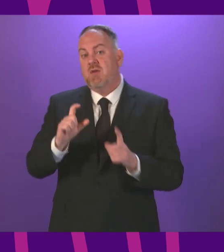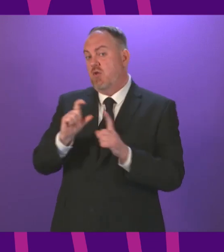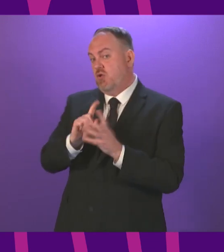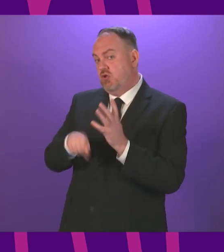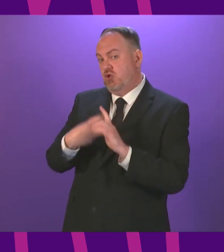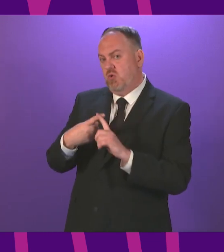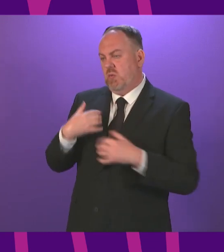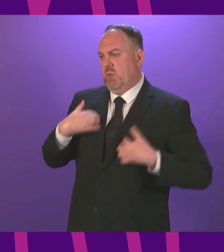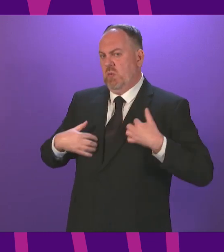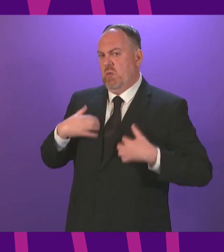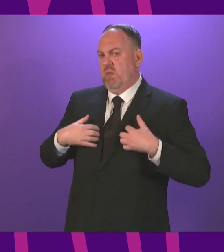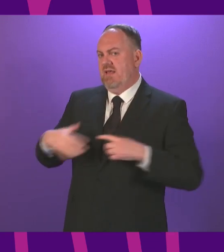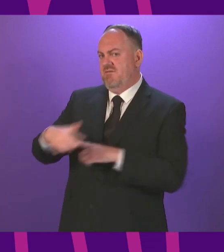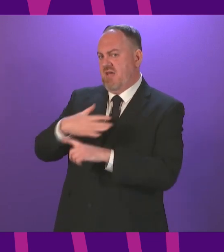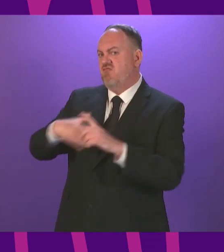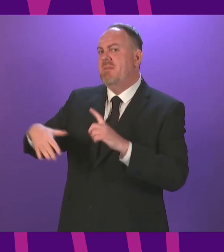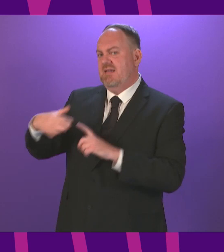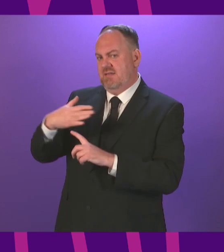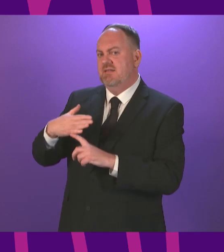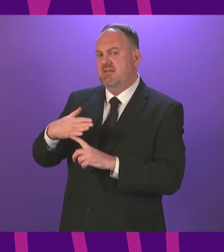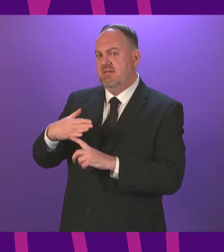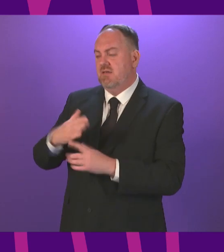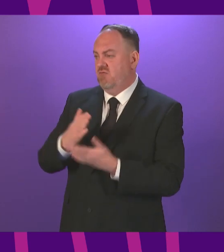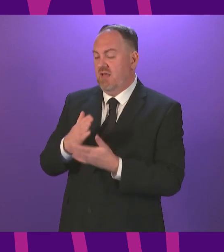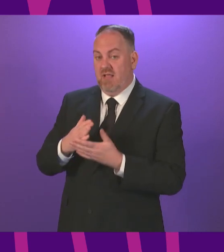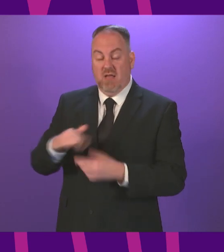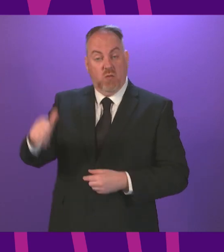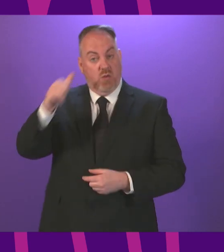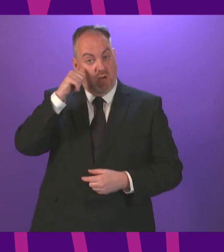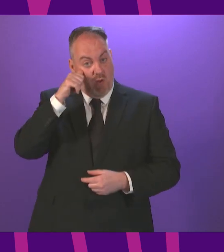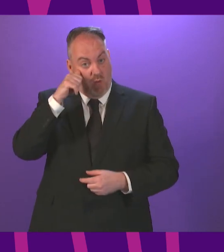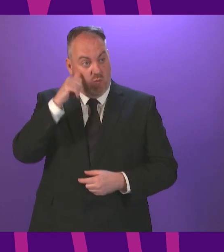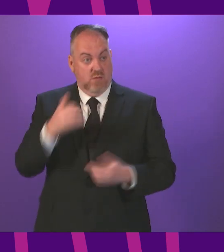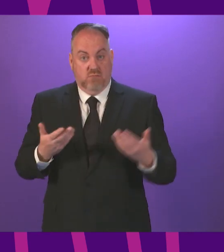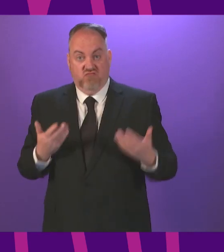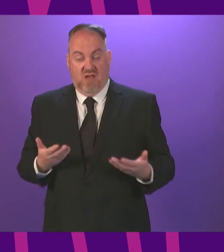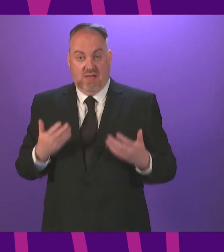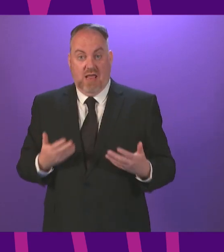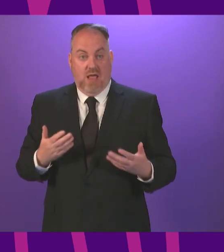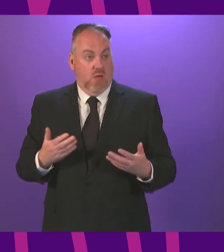Today’s environmental movement overwhelmingly places responsibility for the global crisis